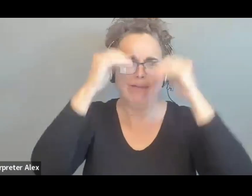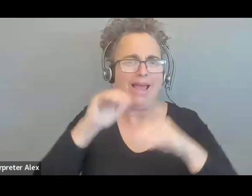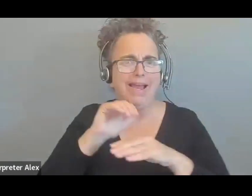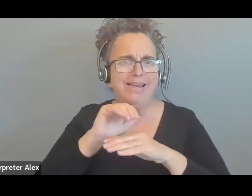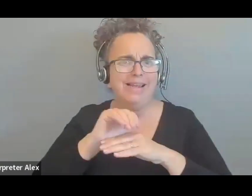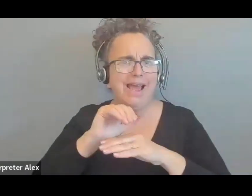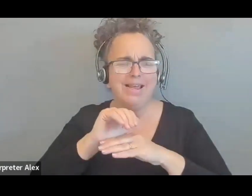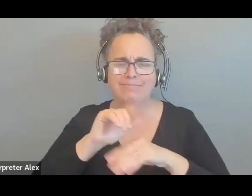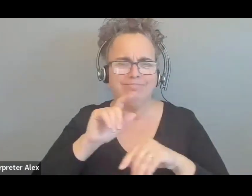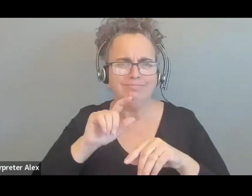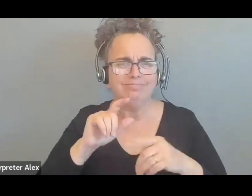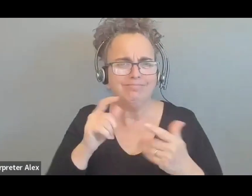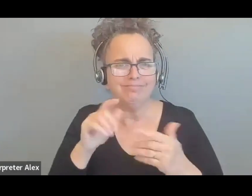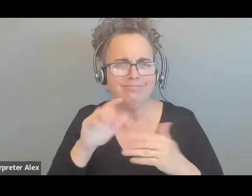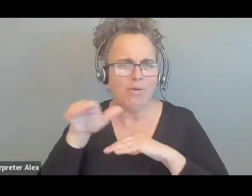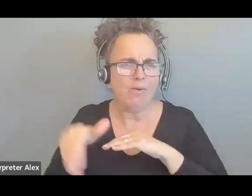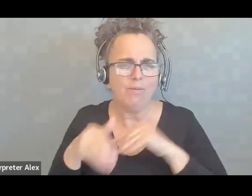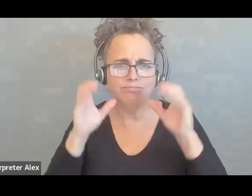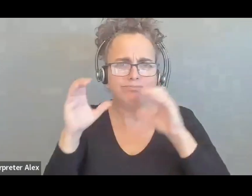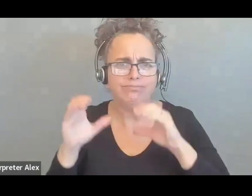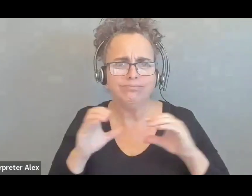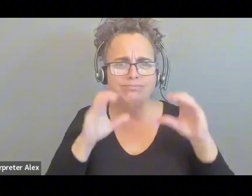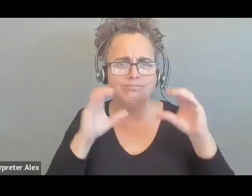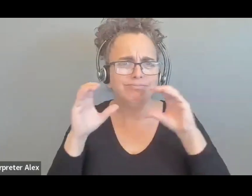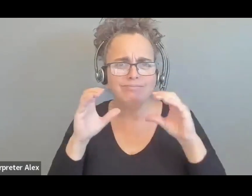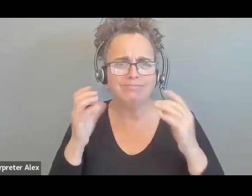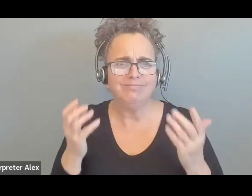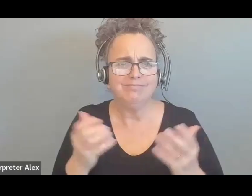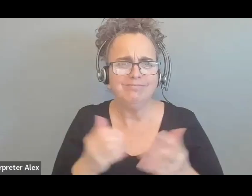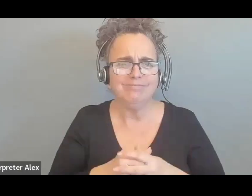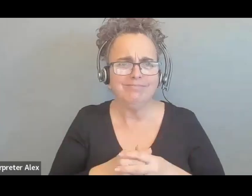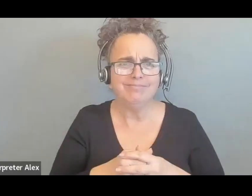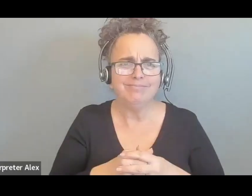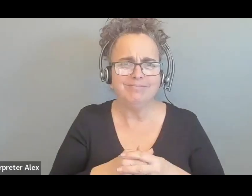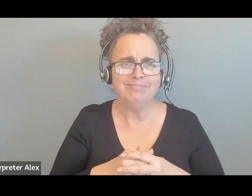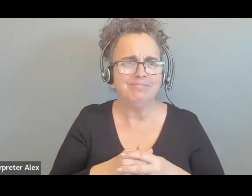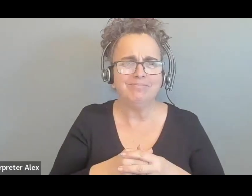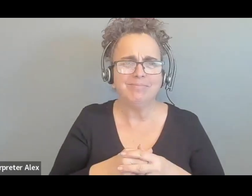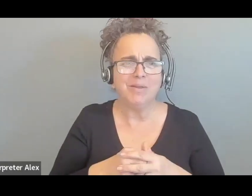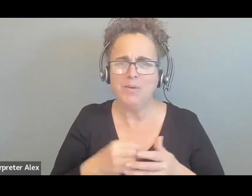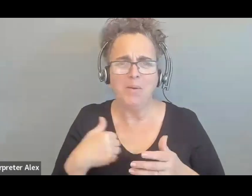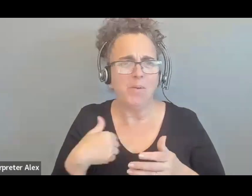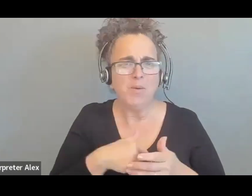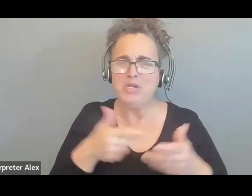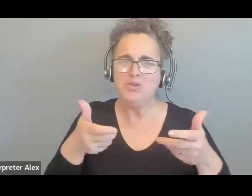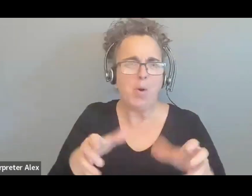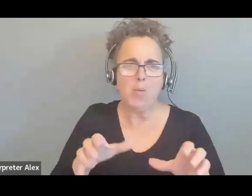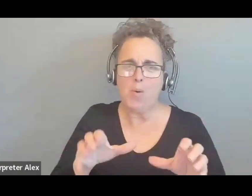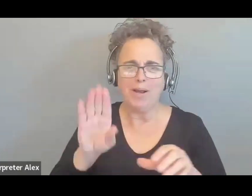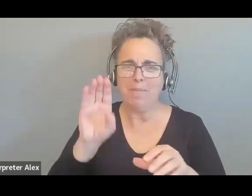and we, we, we don't wanna be too hasty,